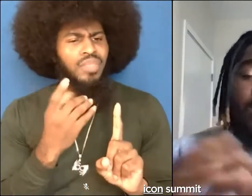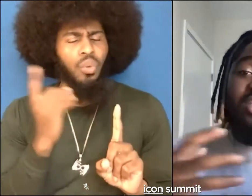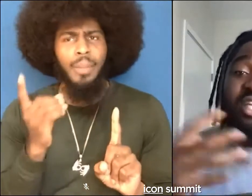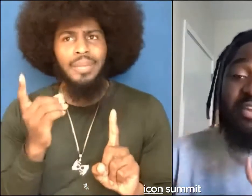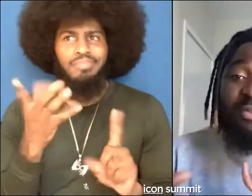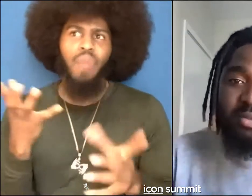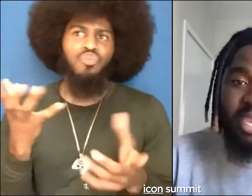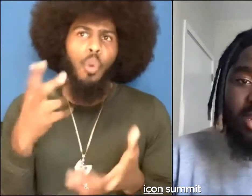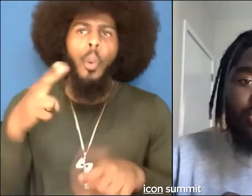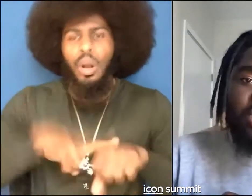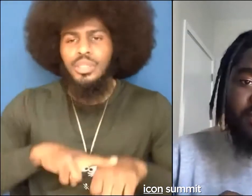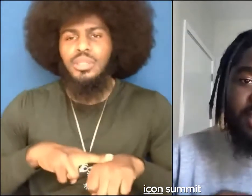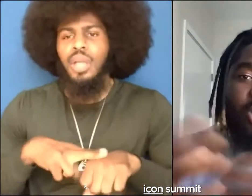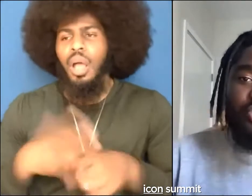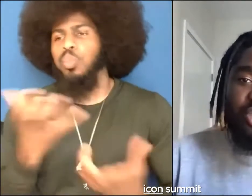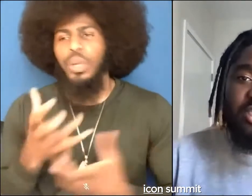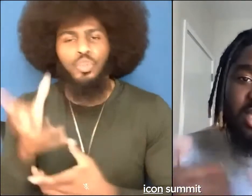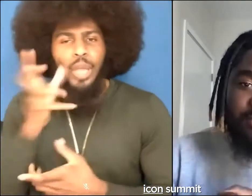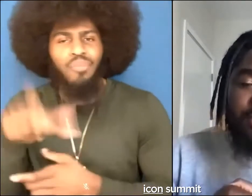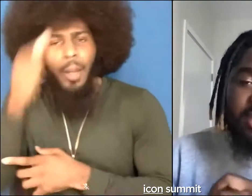I wanted to learn from other men and also give them an opportunity to learn from me